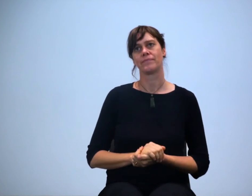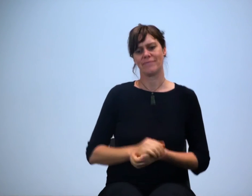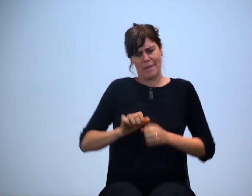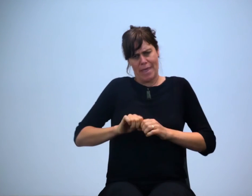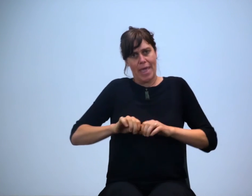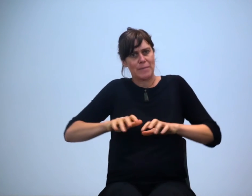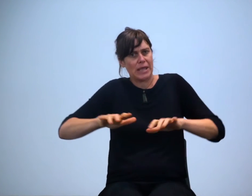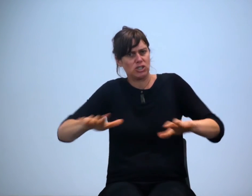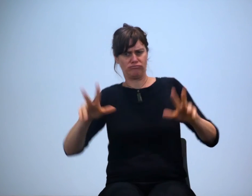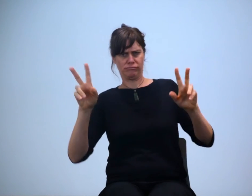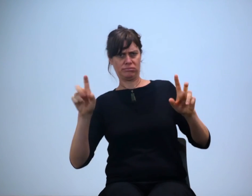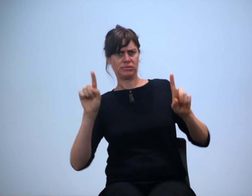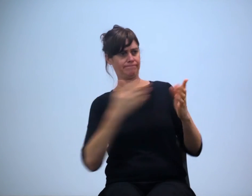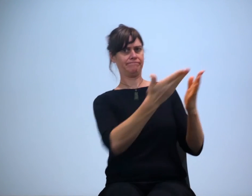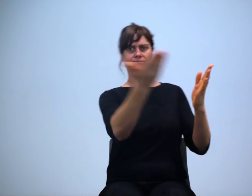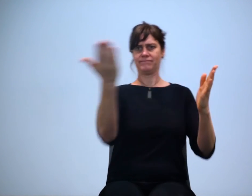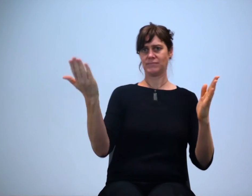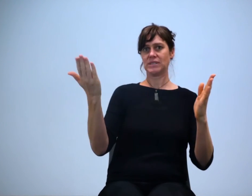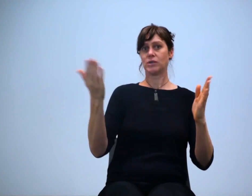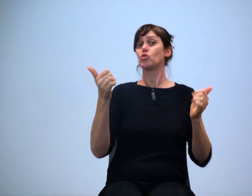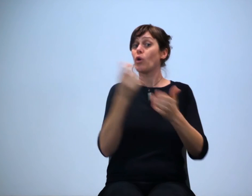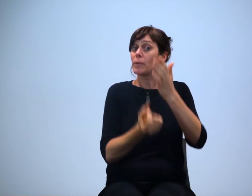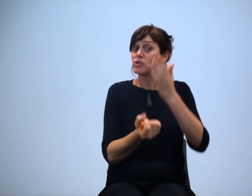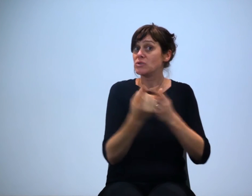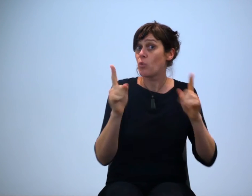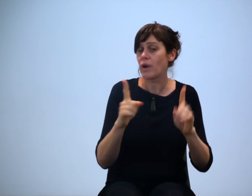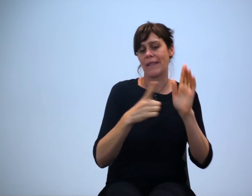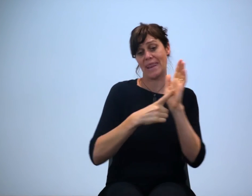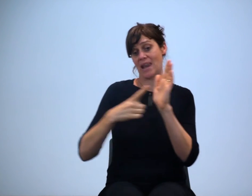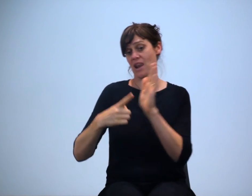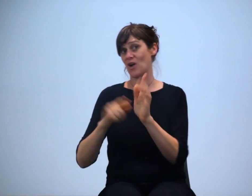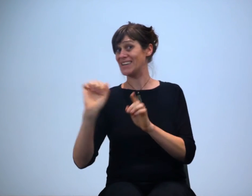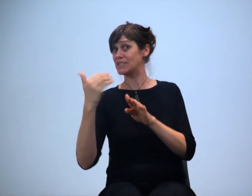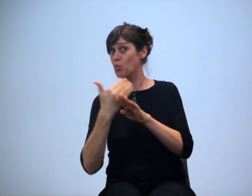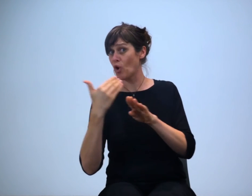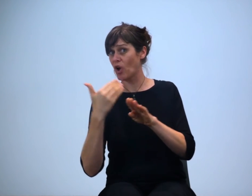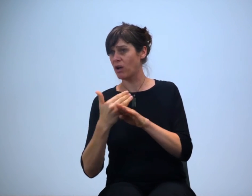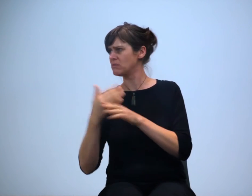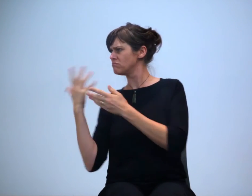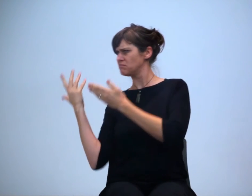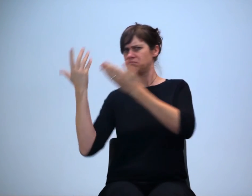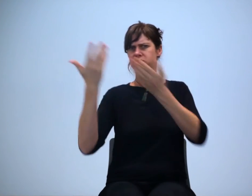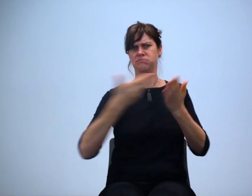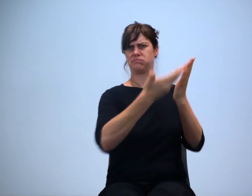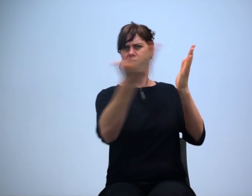Emanations is an opportunity to put Lye's photographic work,